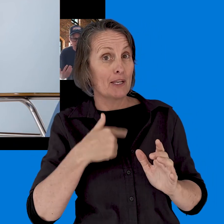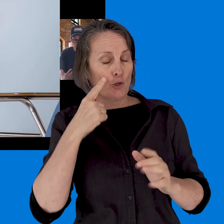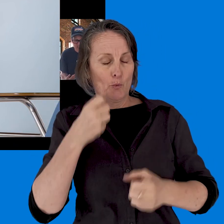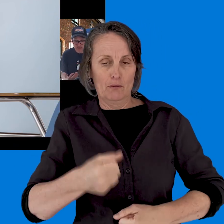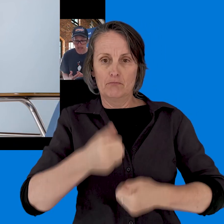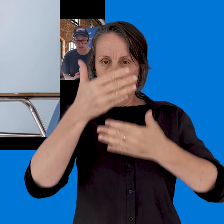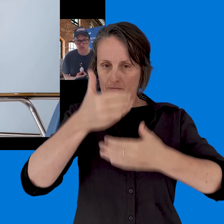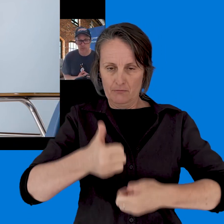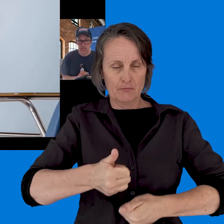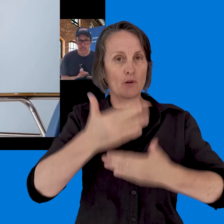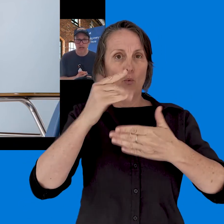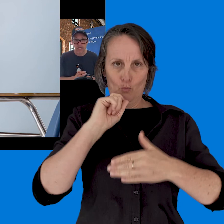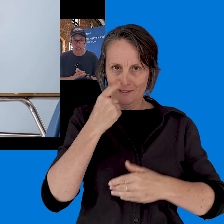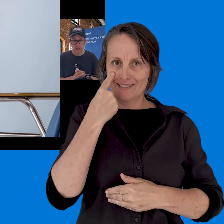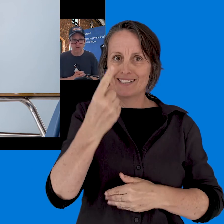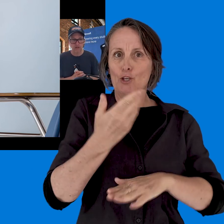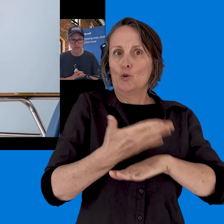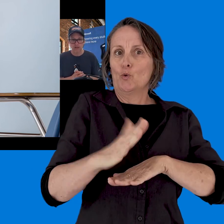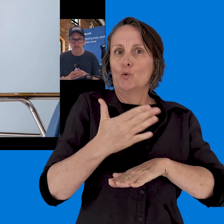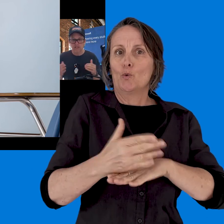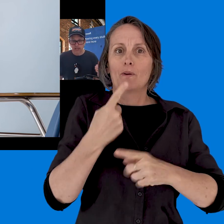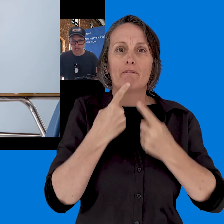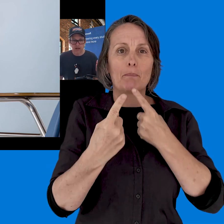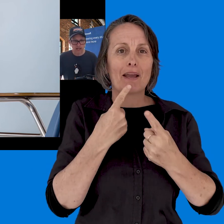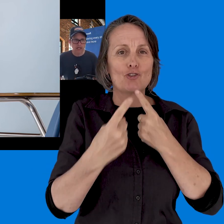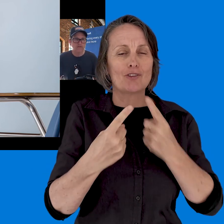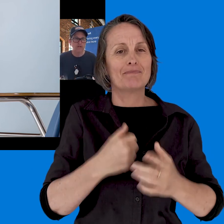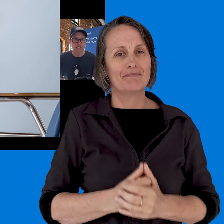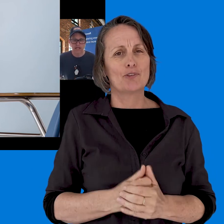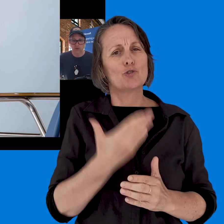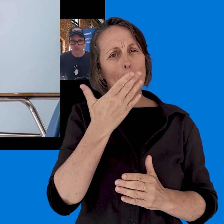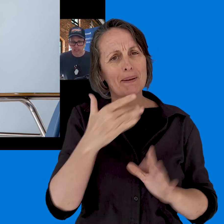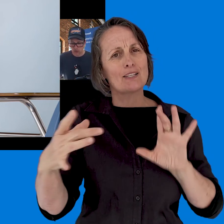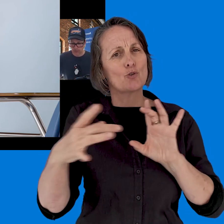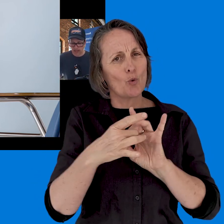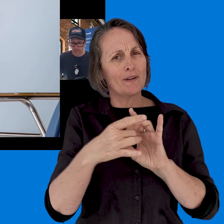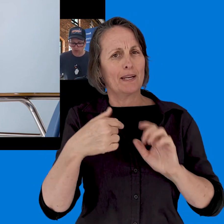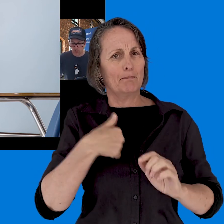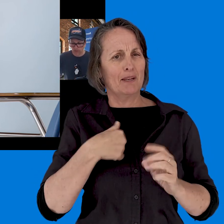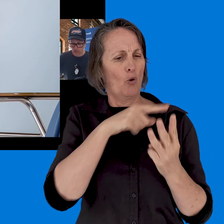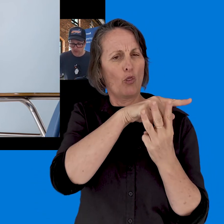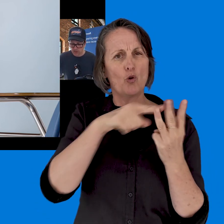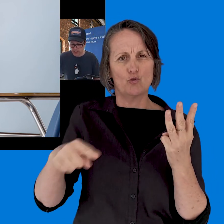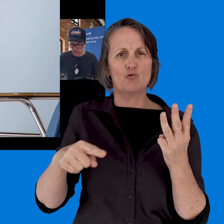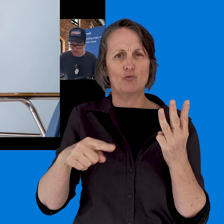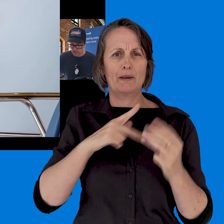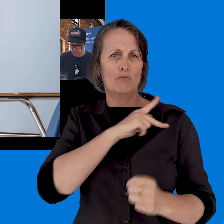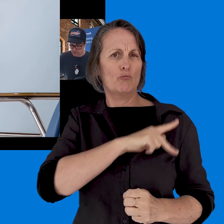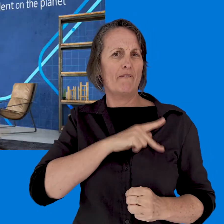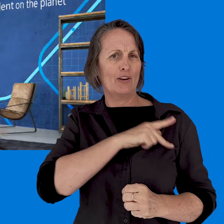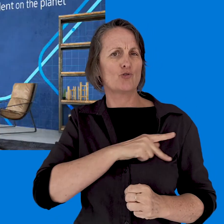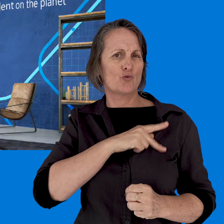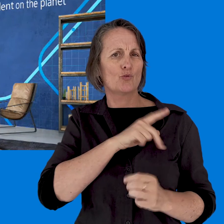it'll just start to appear in your feed. So again, I'd love you to connect with me. Look me up on those channels. OK.